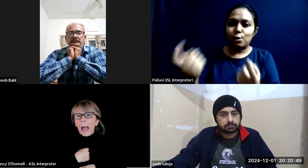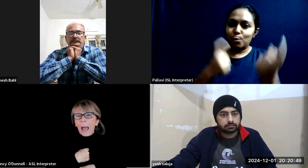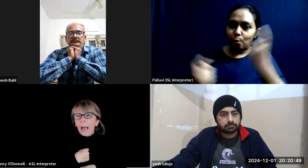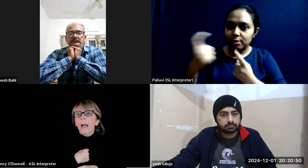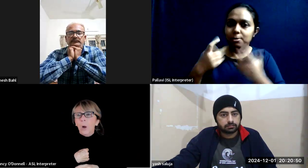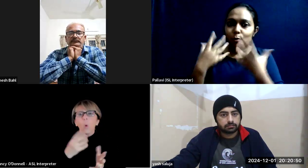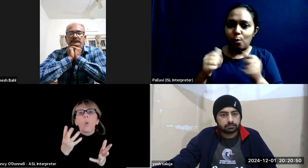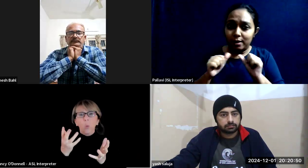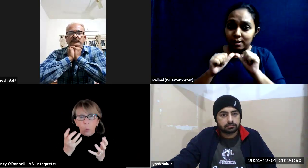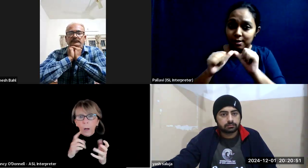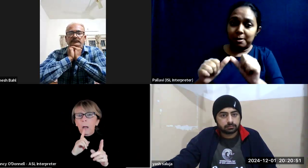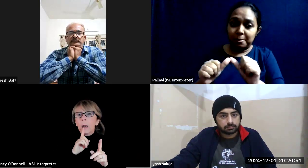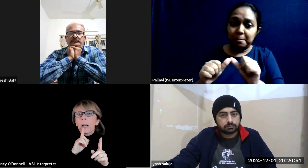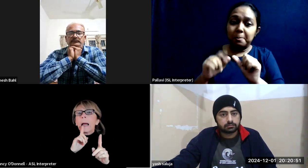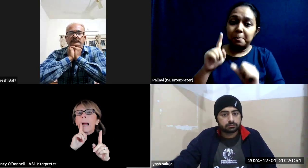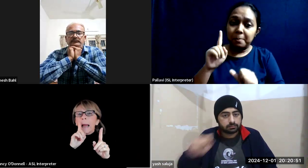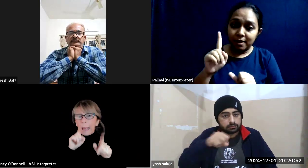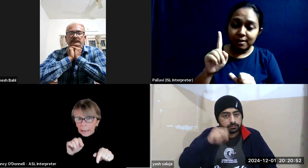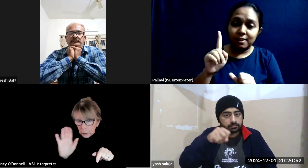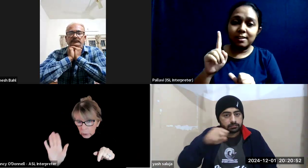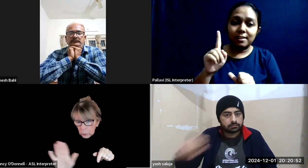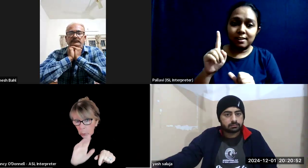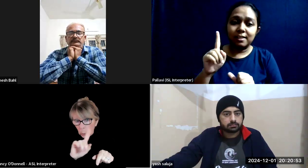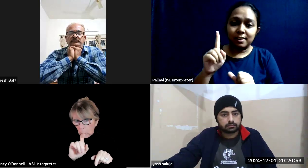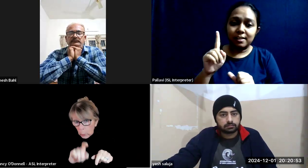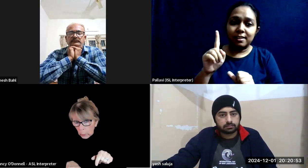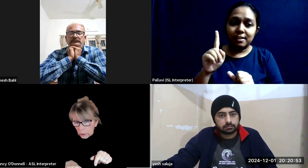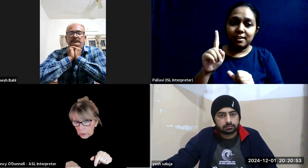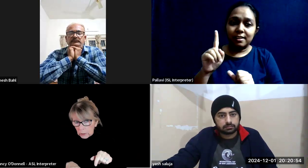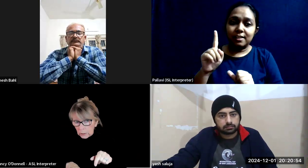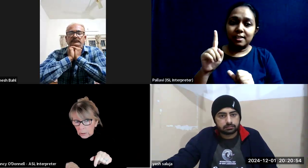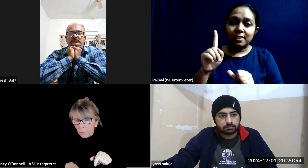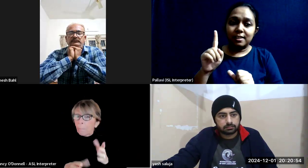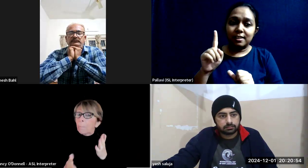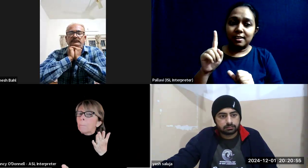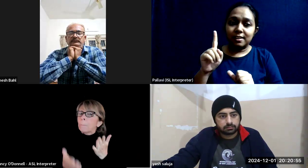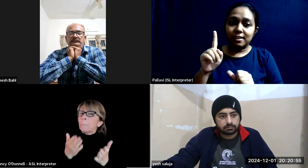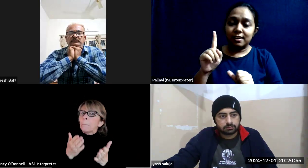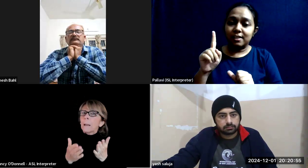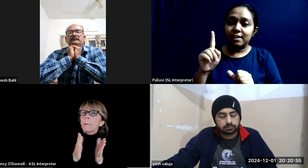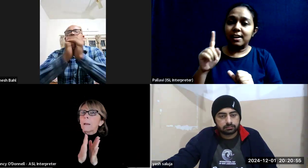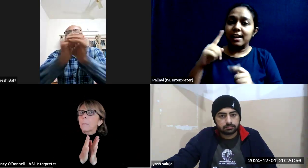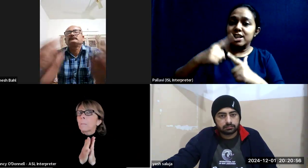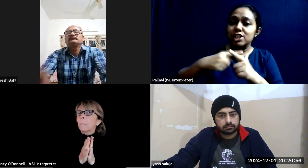Can I offer that we have a session in January